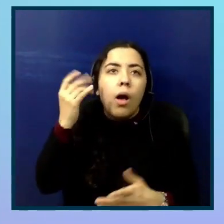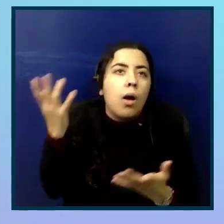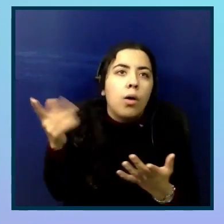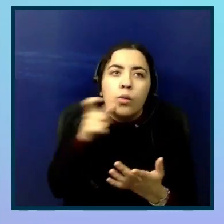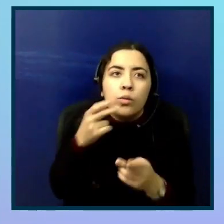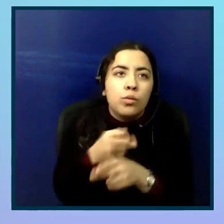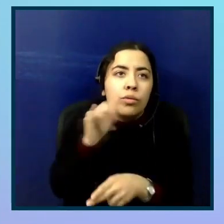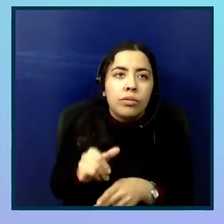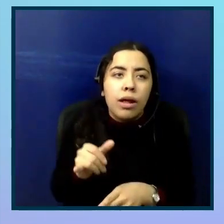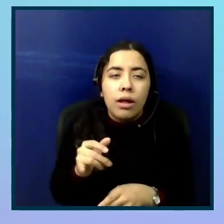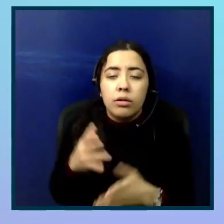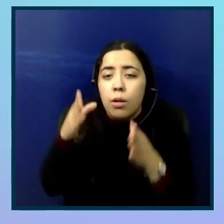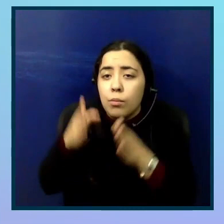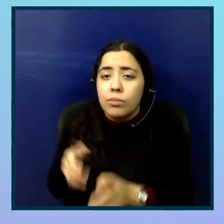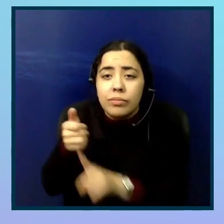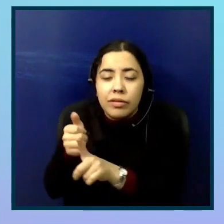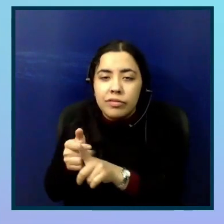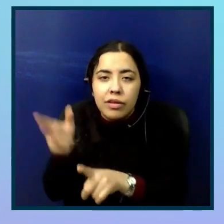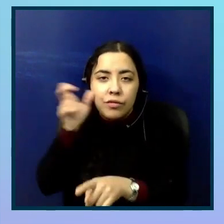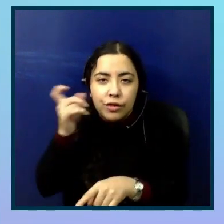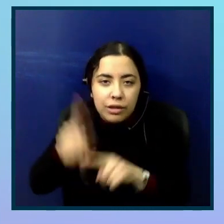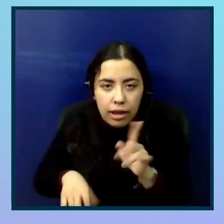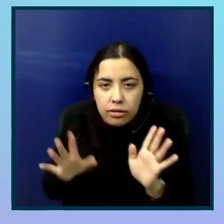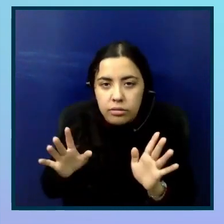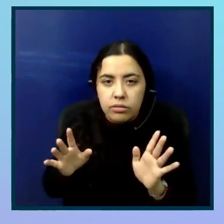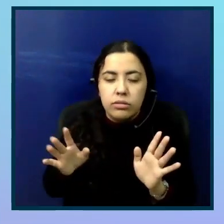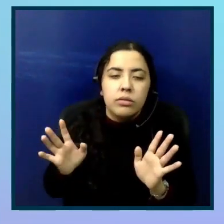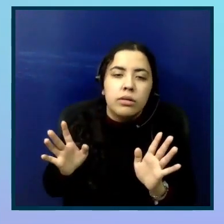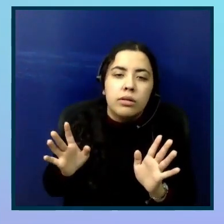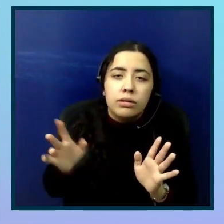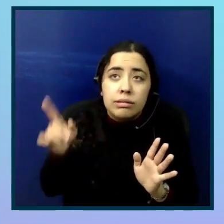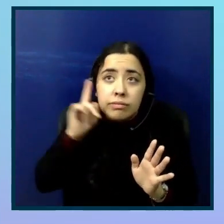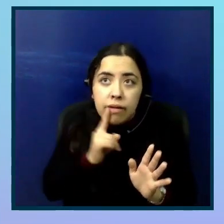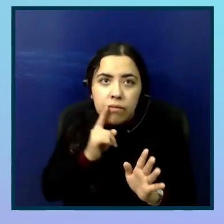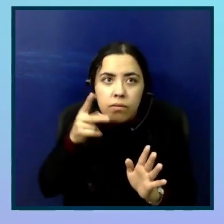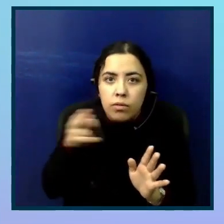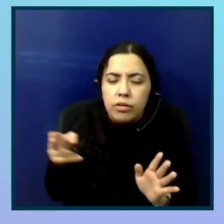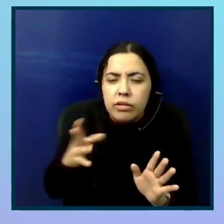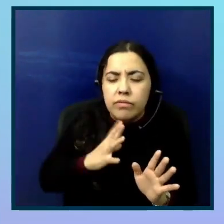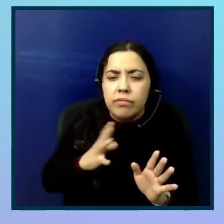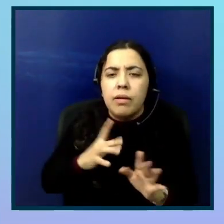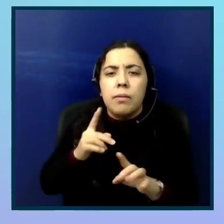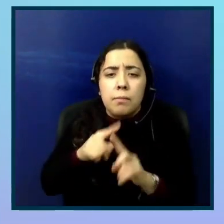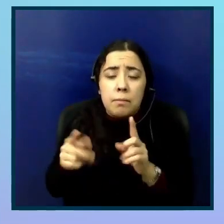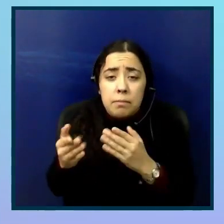who cannot hear, but a lot of times, like you might be in a situation where like,